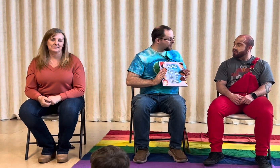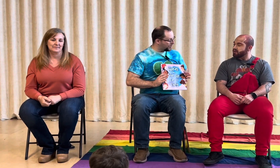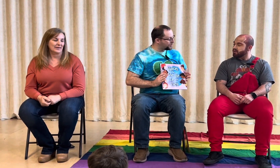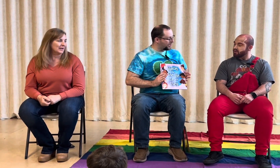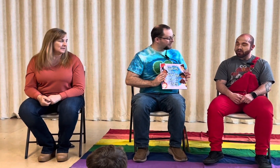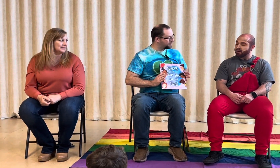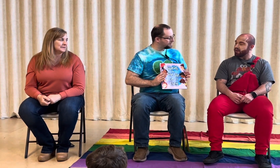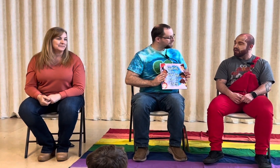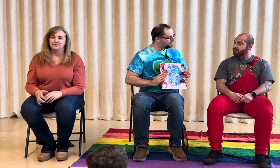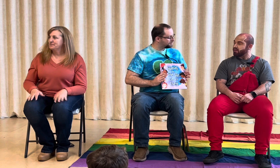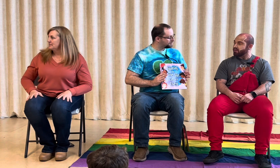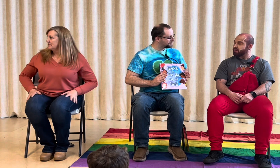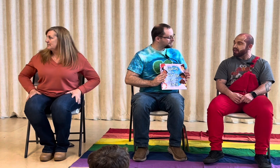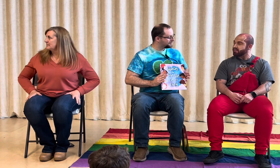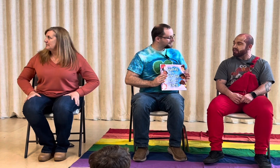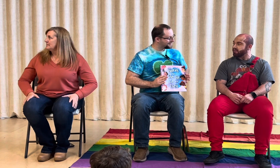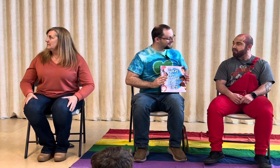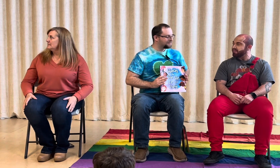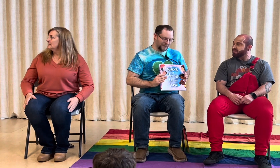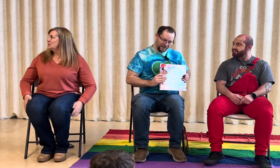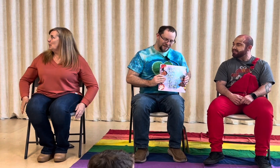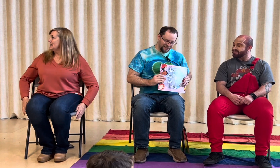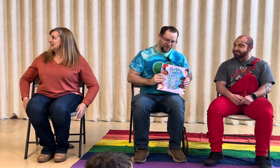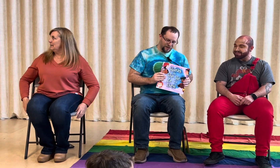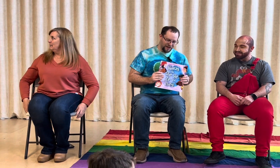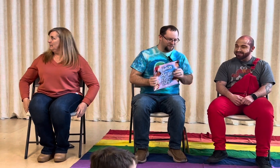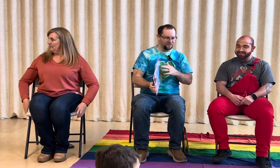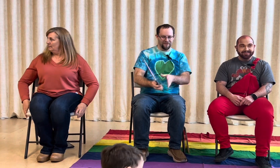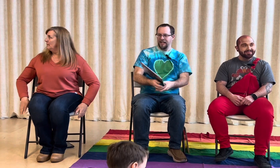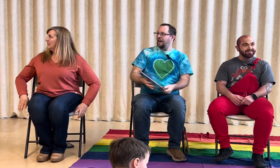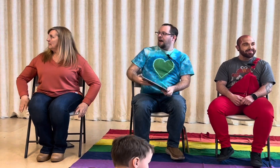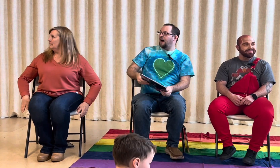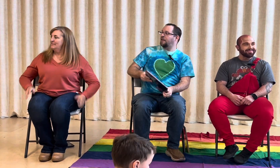I appreciate it. BUSTER: Well, I have the honor of asking you. AARON: Yes, yes you did. All